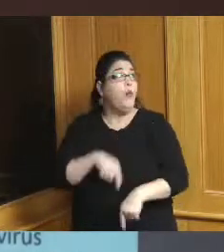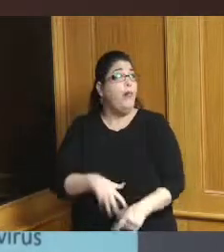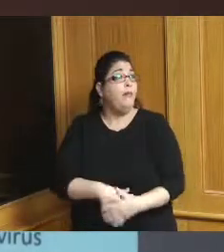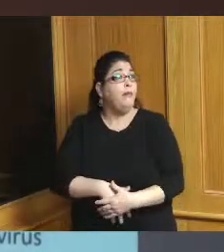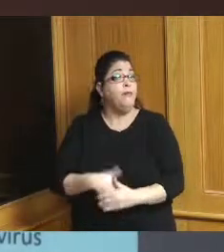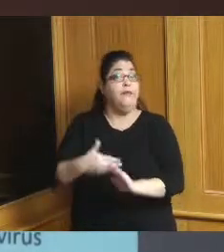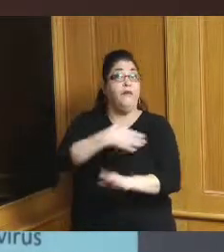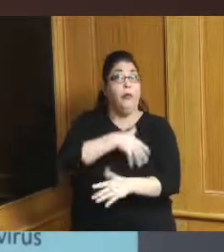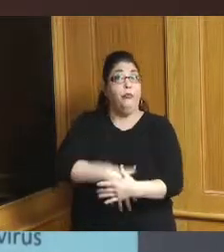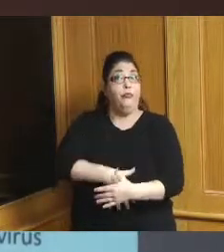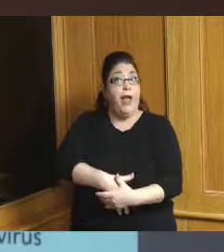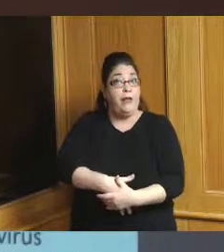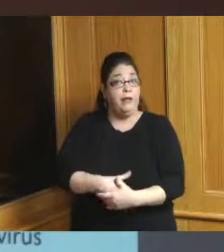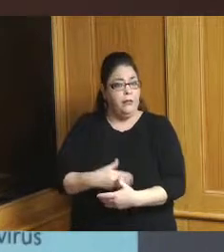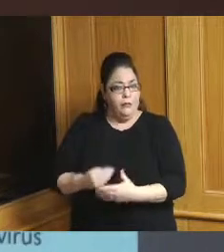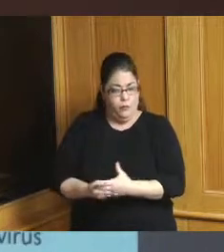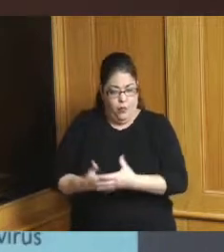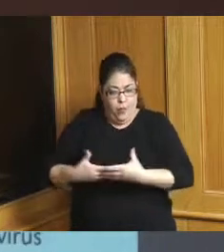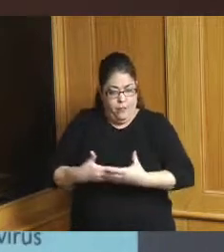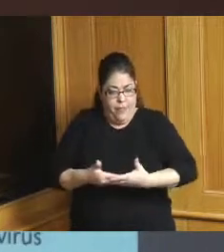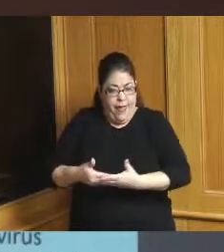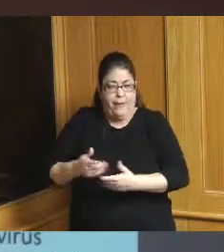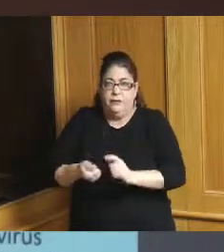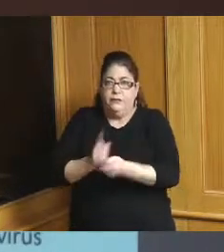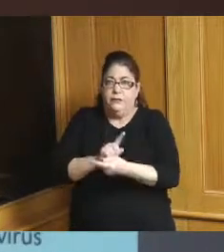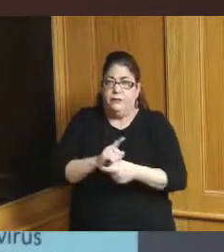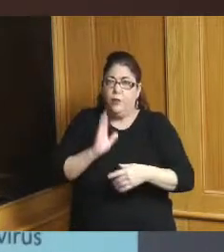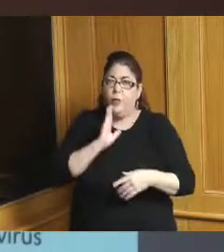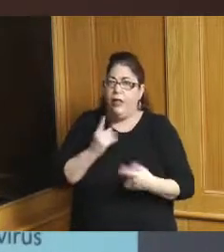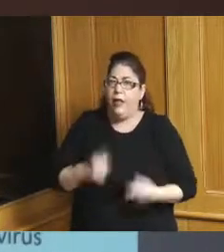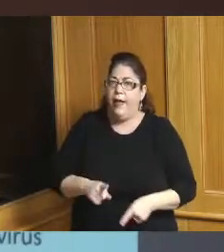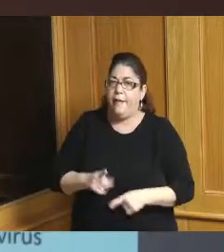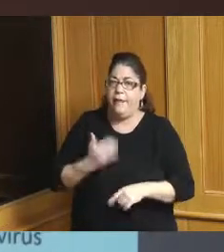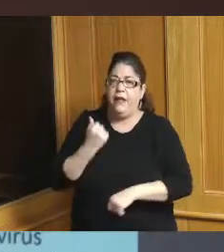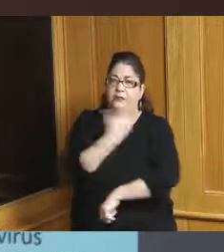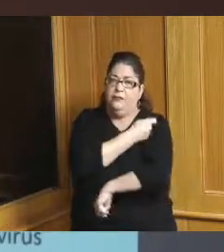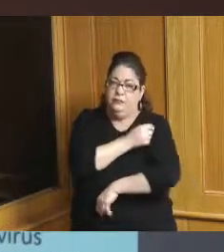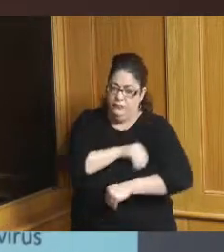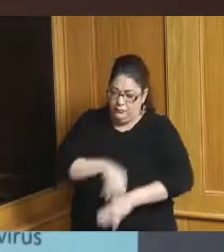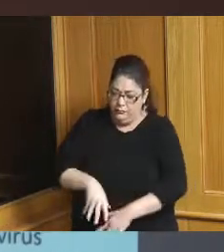share longitudinal studies on and show long-term risk but of course that's several years away